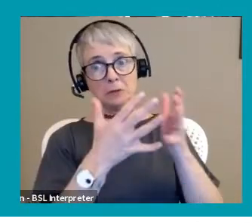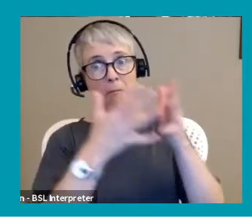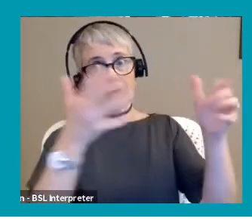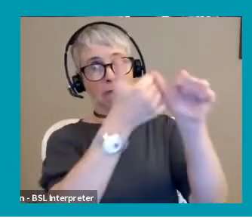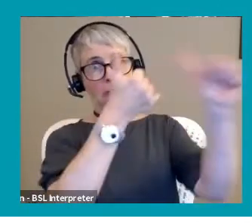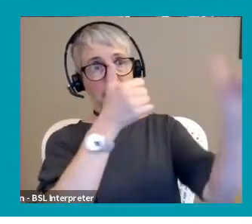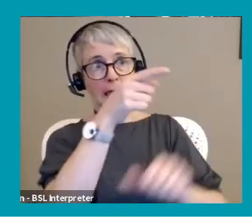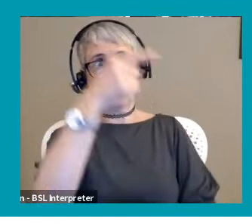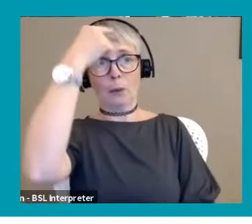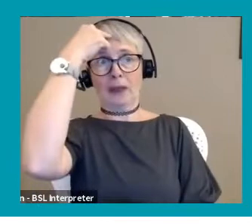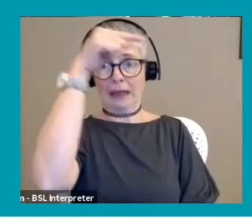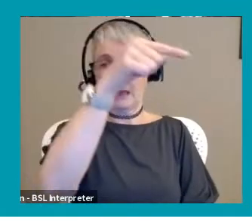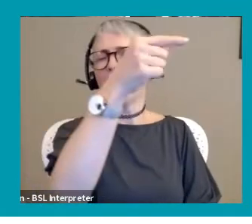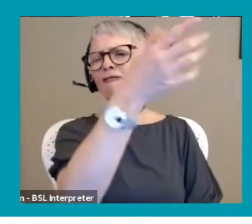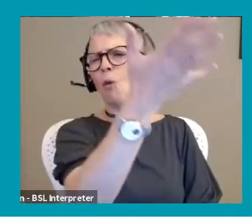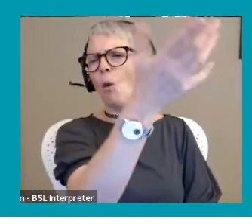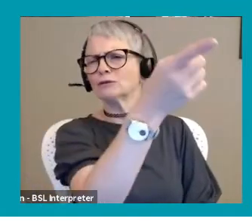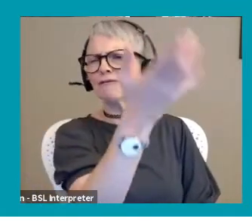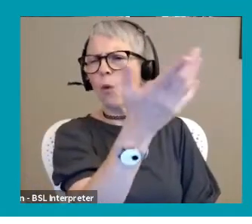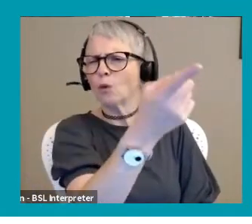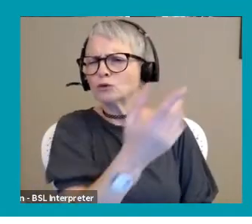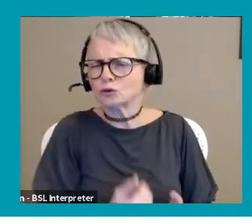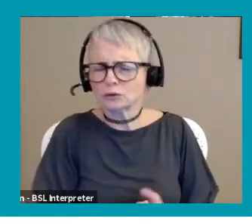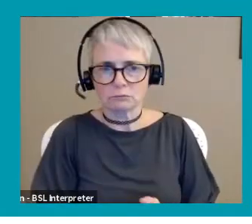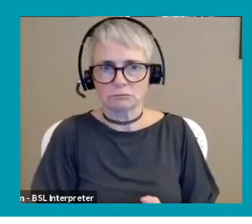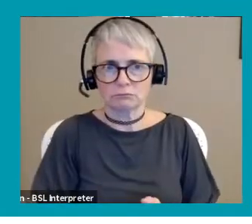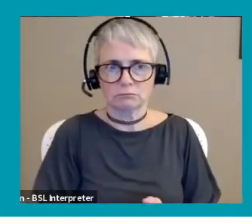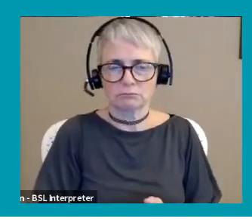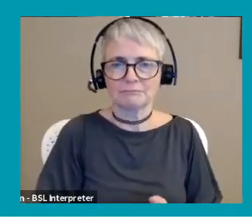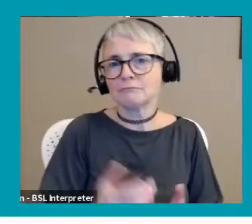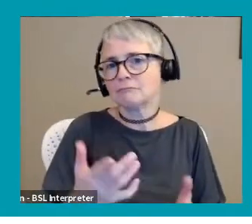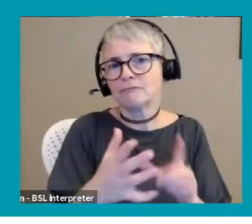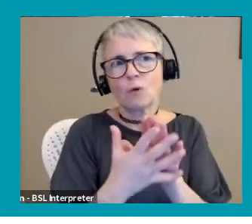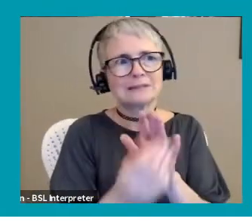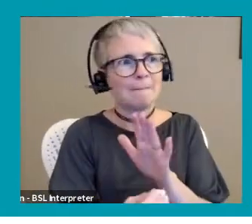So for instance the NHS we think doctors and nurses and admin and